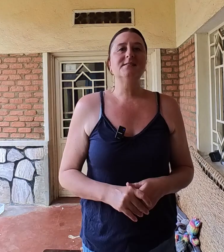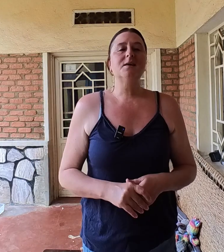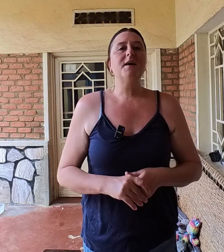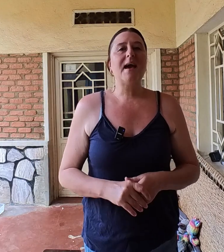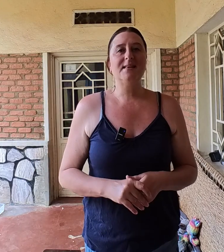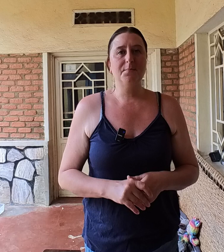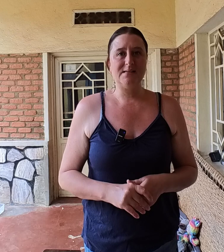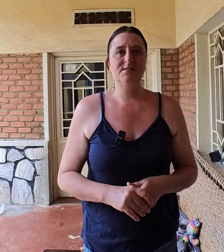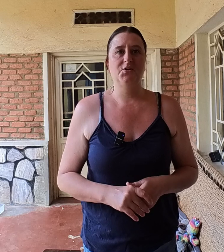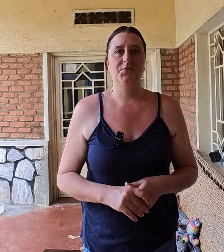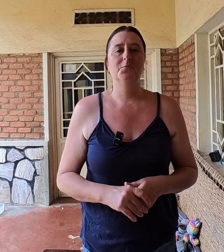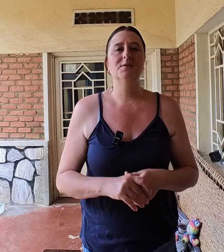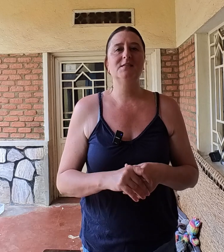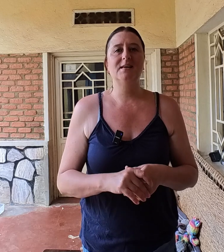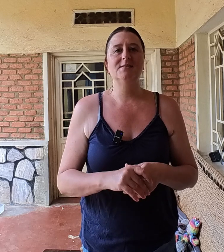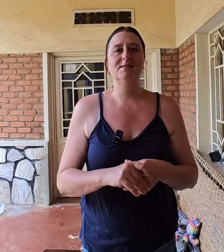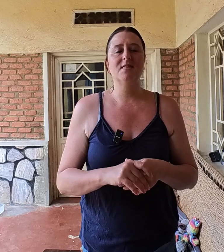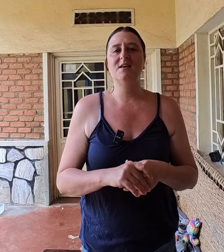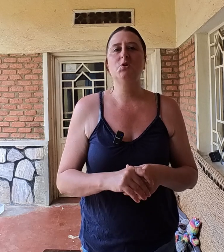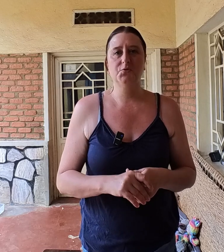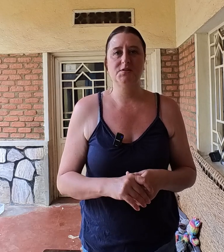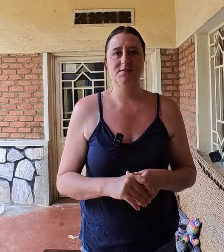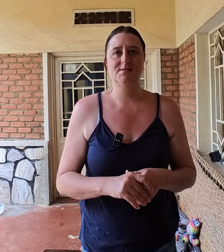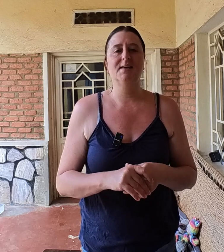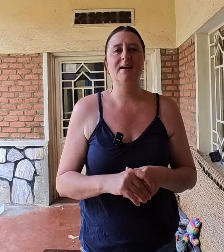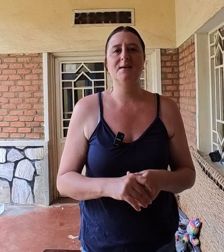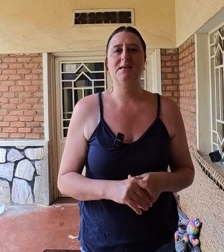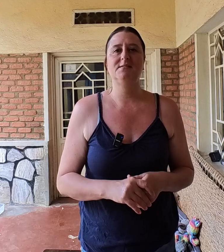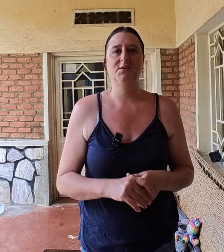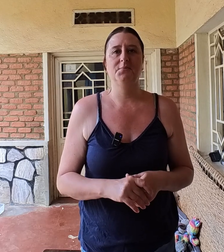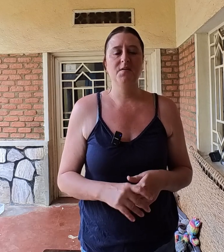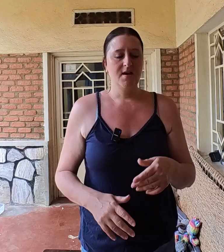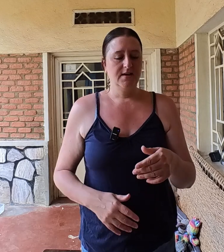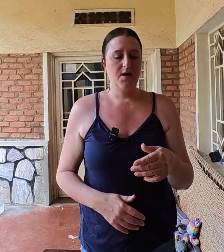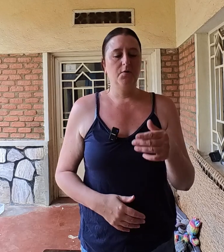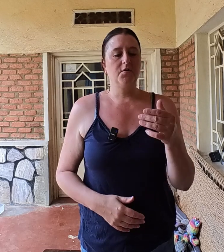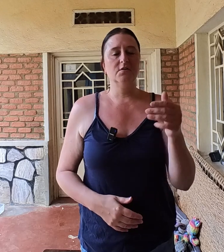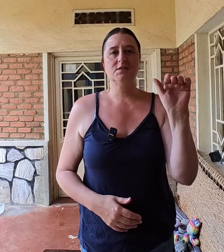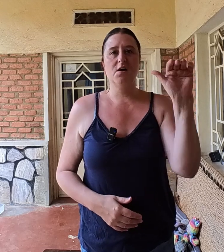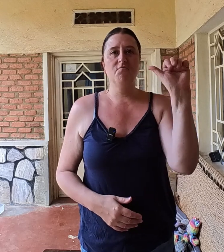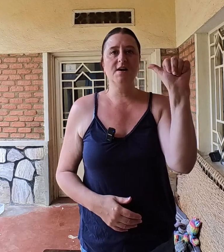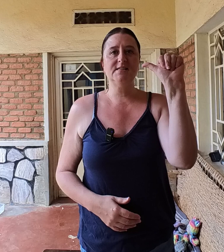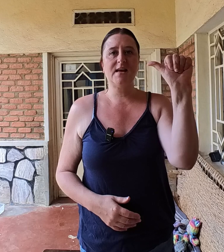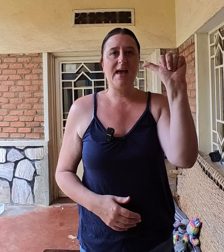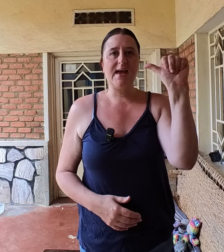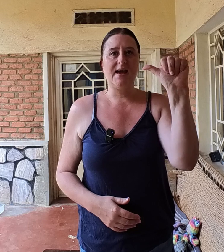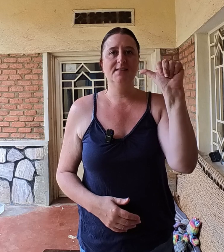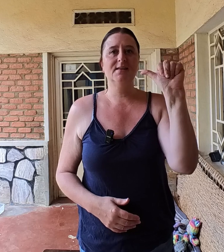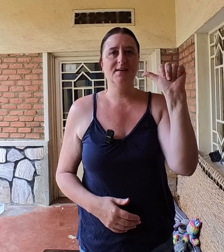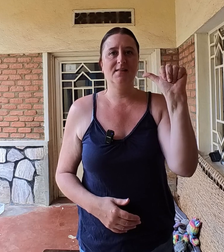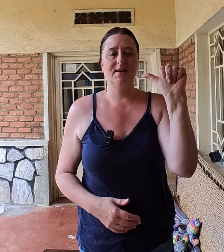Next up, akanyamasyo which is the tortoise. Akanyamasyo. Now, we've got a right a hand like